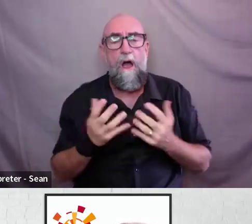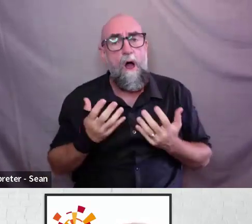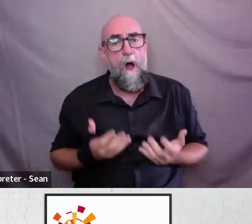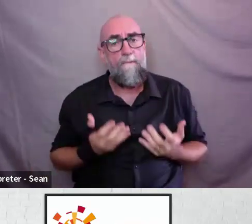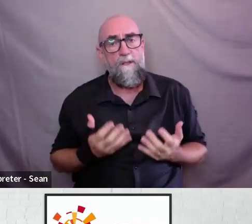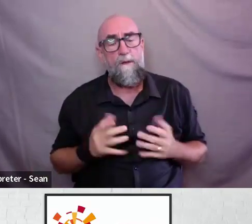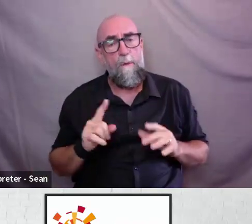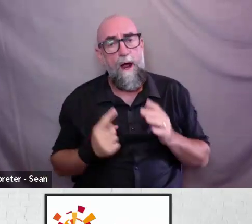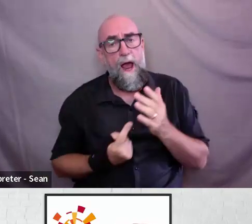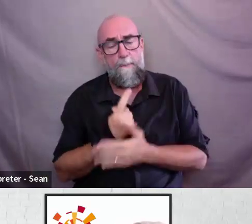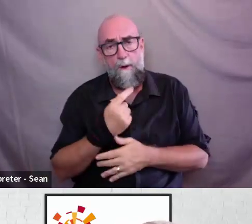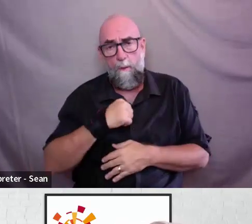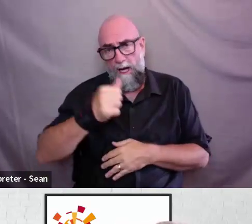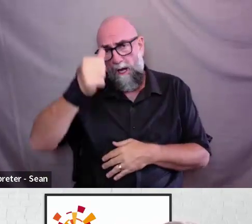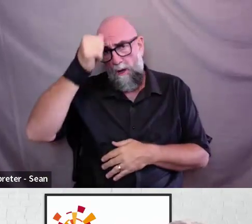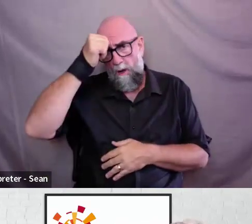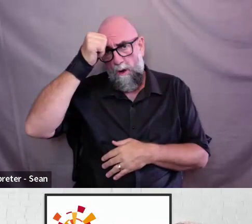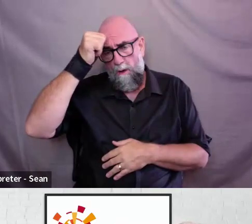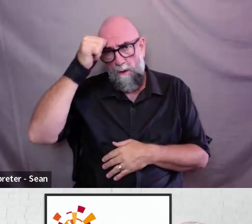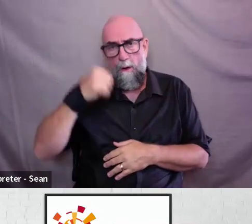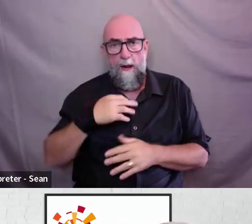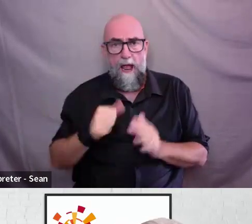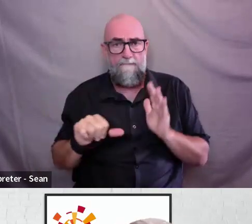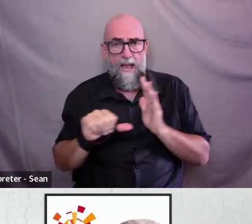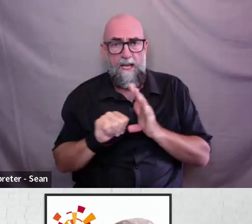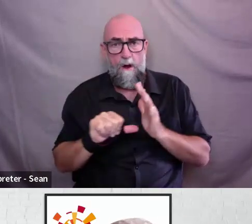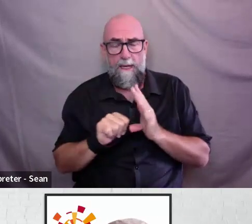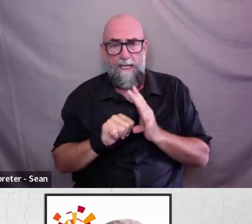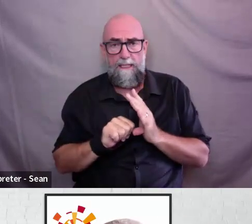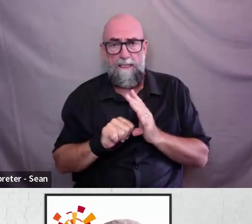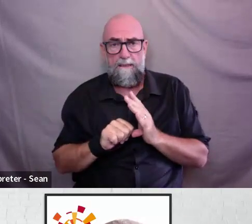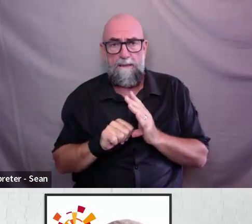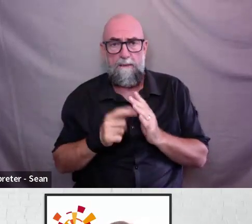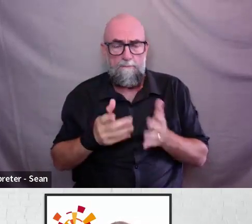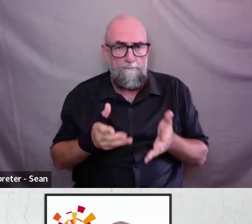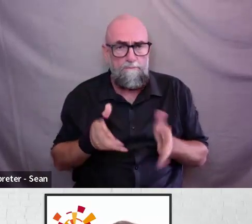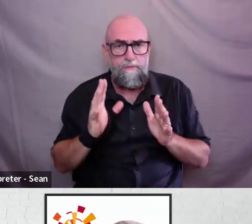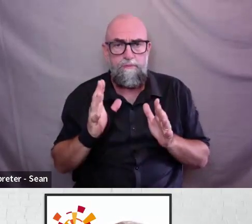and creative sectors, like James touched on that as well and I cannot afford to do this